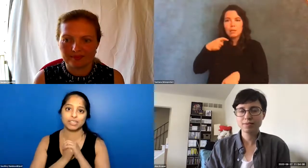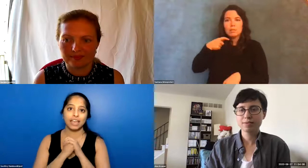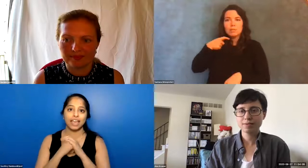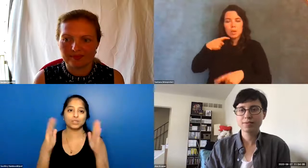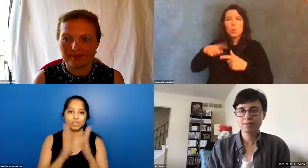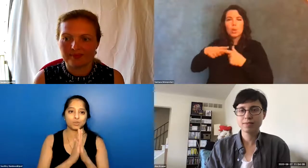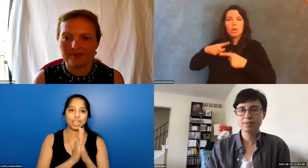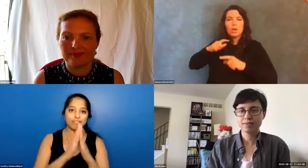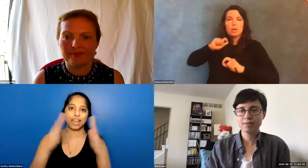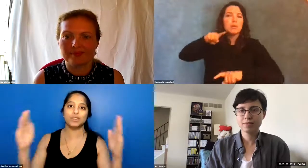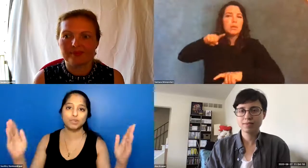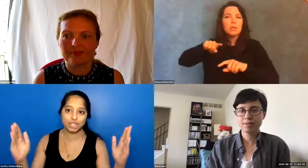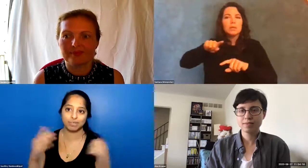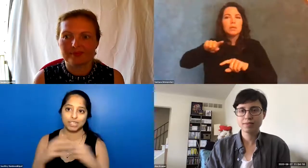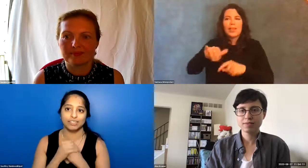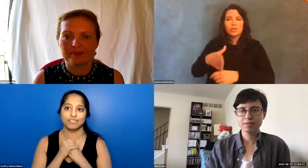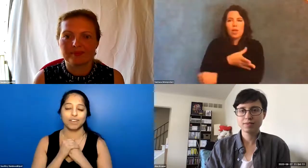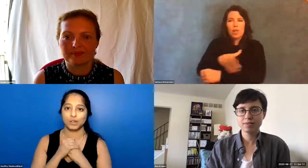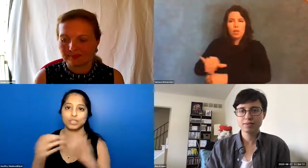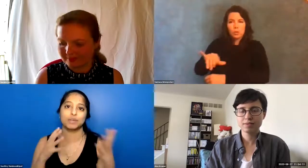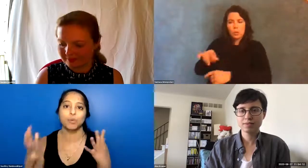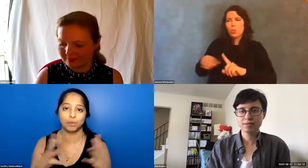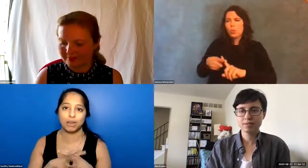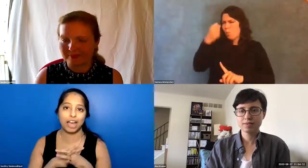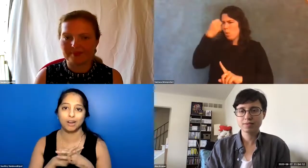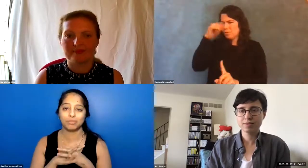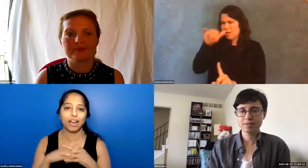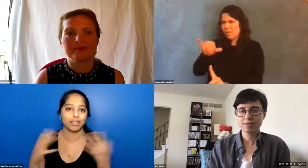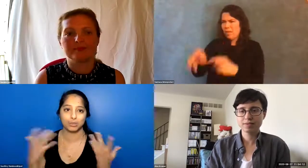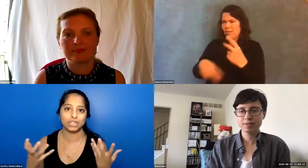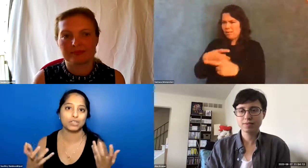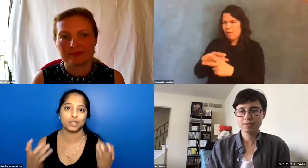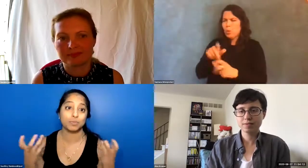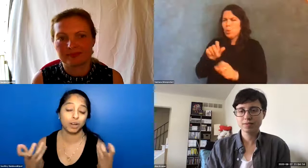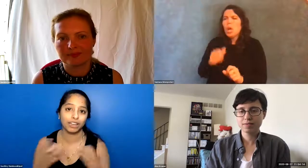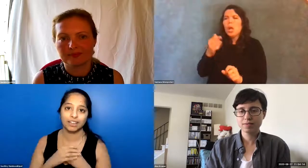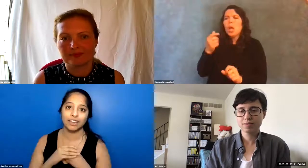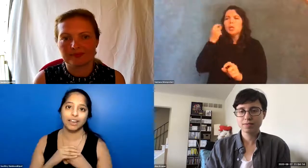So once we have that notion we can understand more about how causal relationships work.